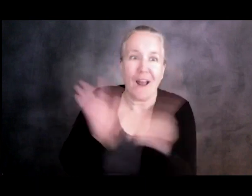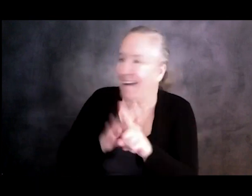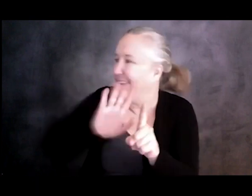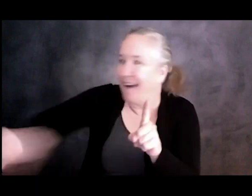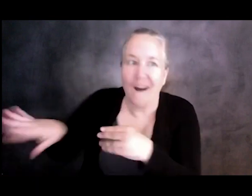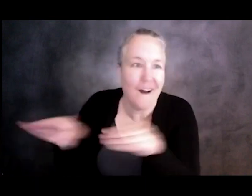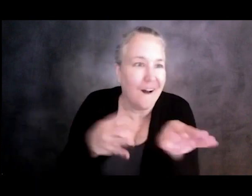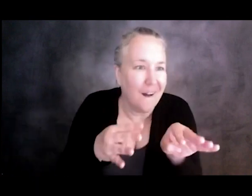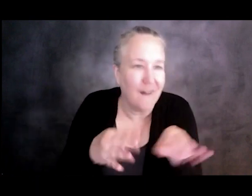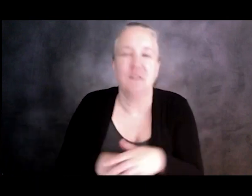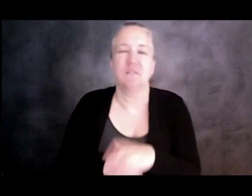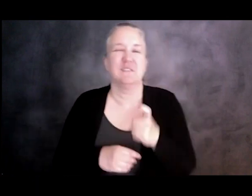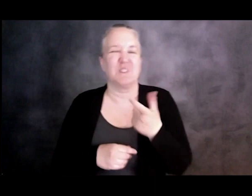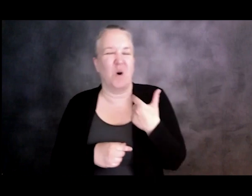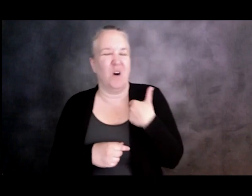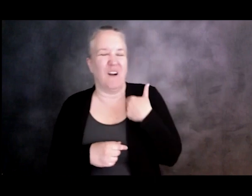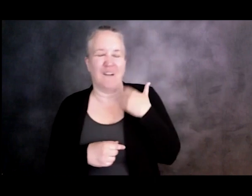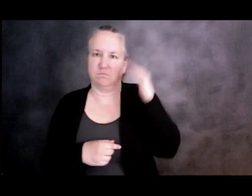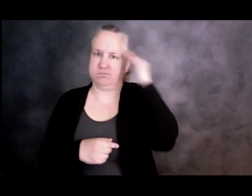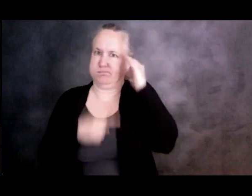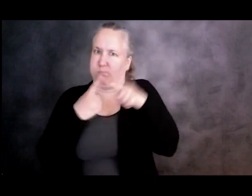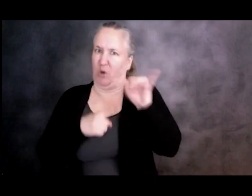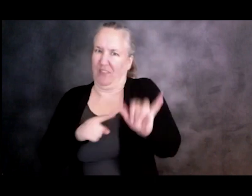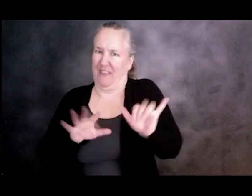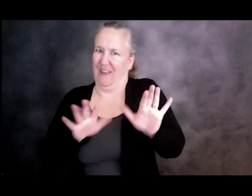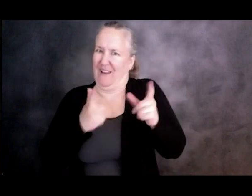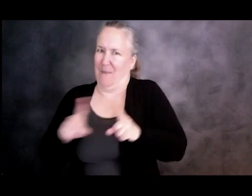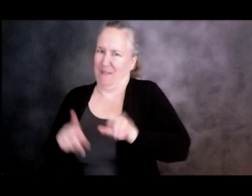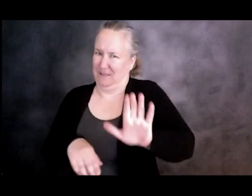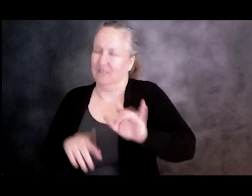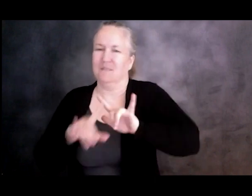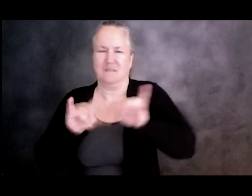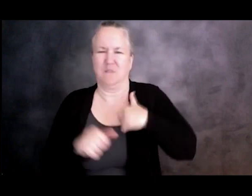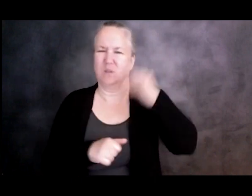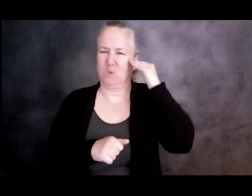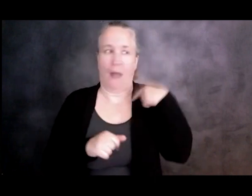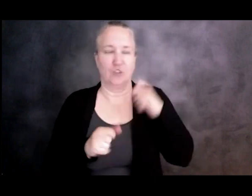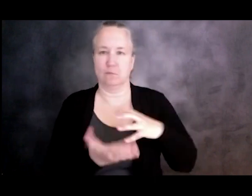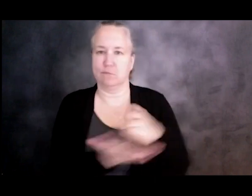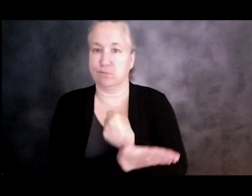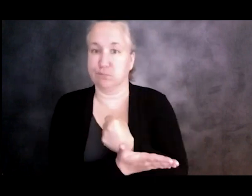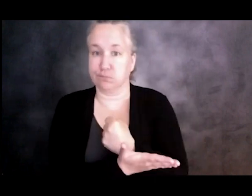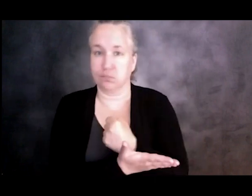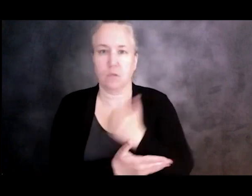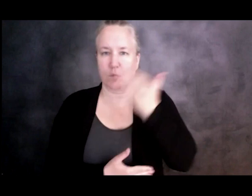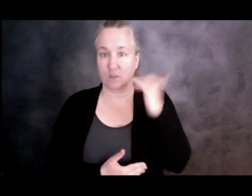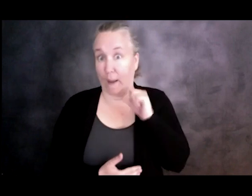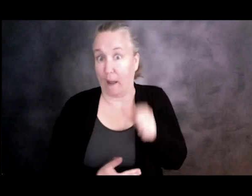So I'm very self-conscious about that dynamic, and yet I'm also very aware that I should exploit that. Because why not?